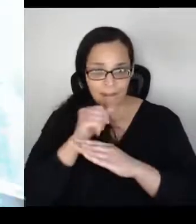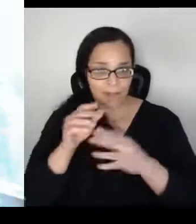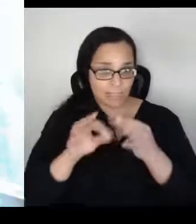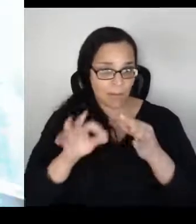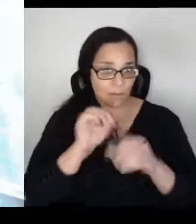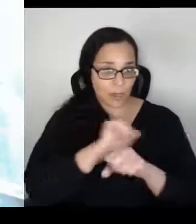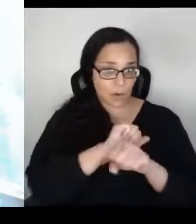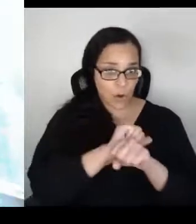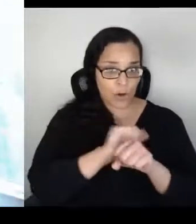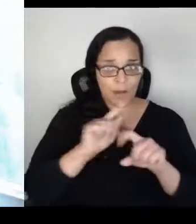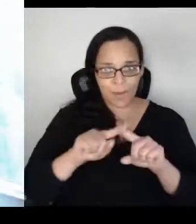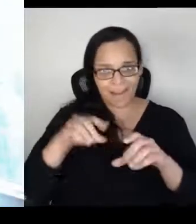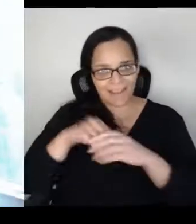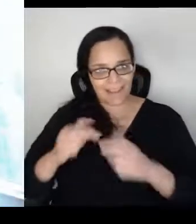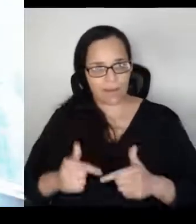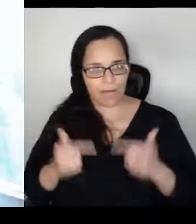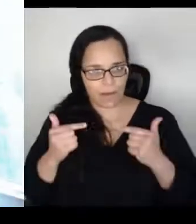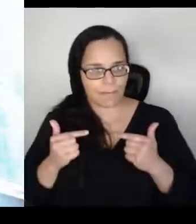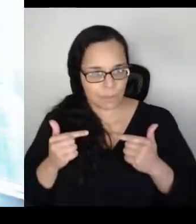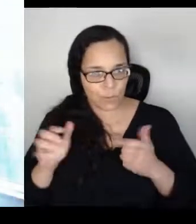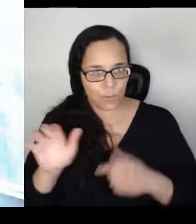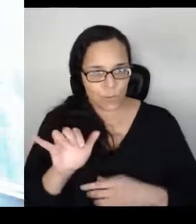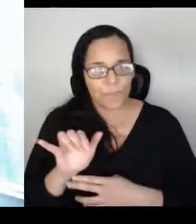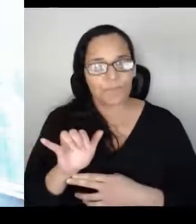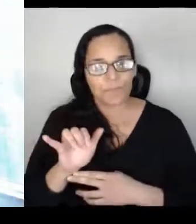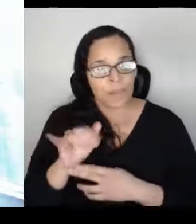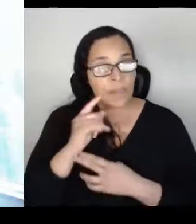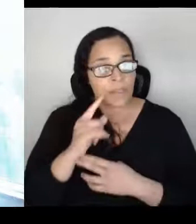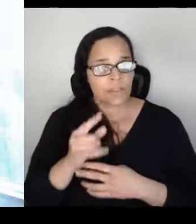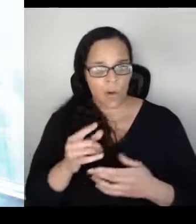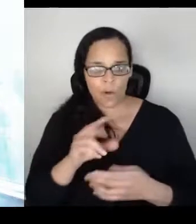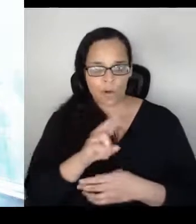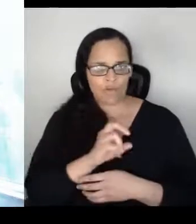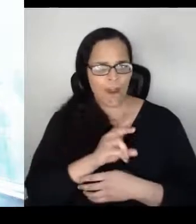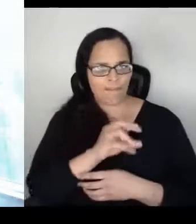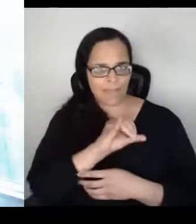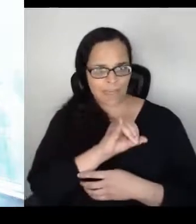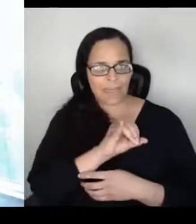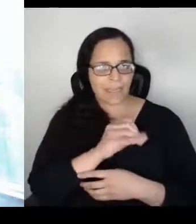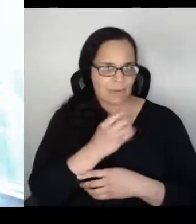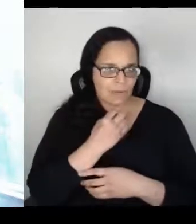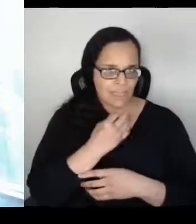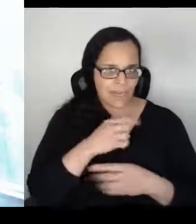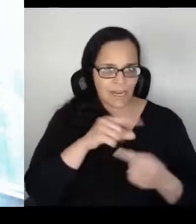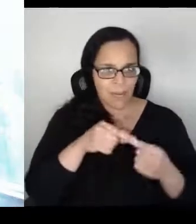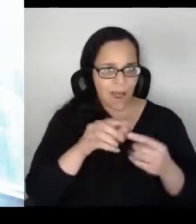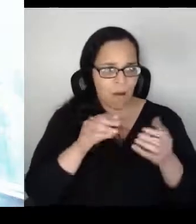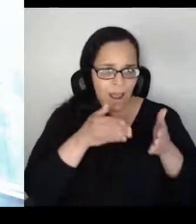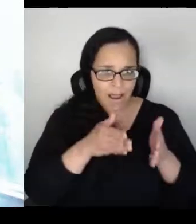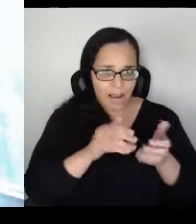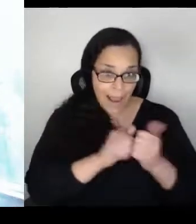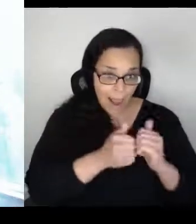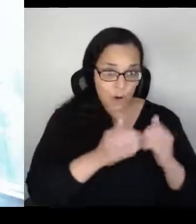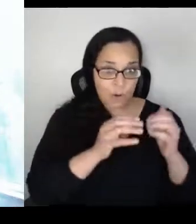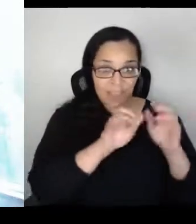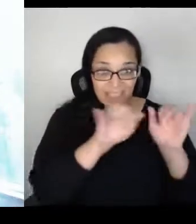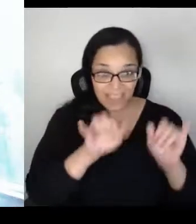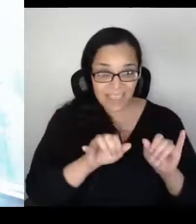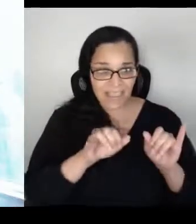To Ravi's point around the way in which the system and the way in which uncertainty really carries out,